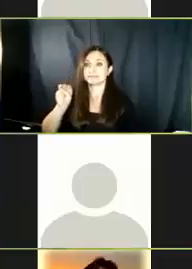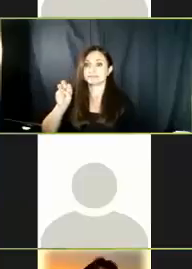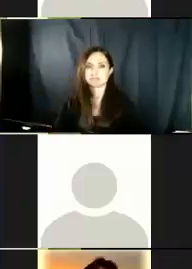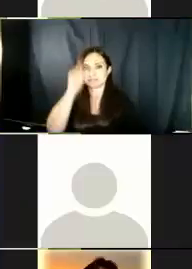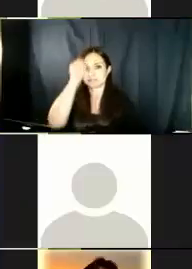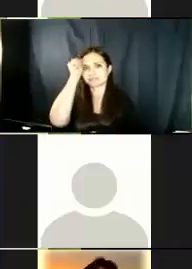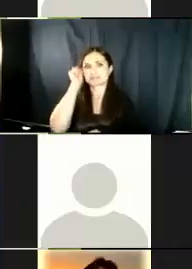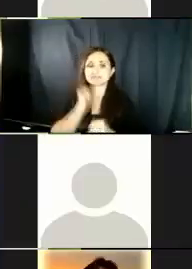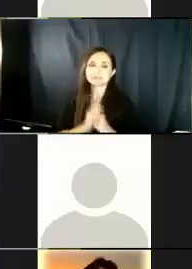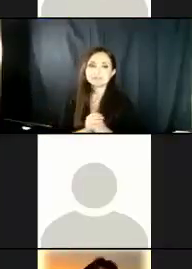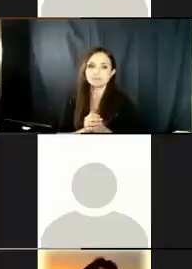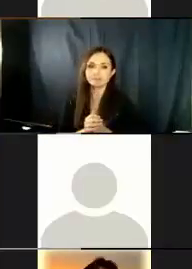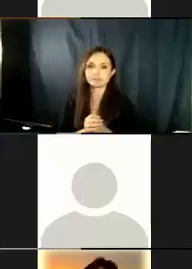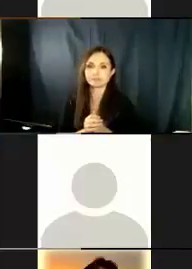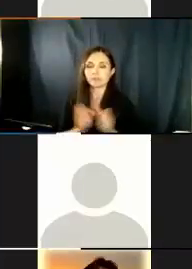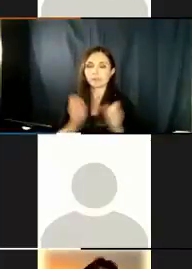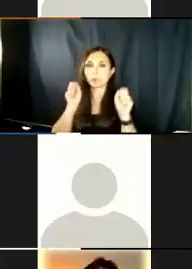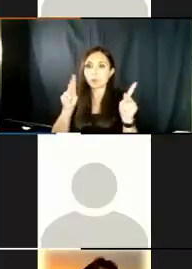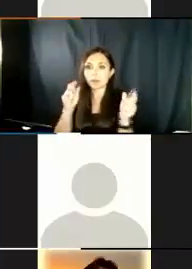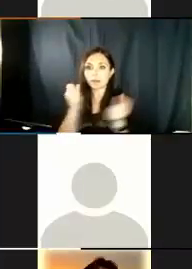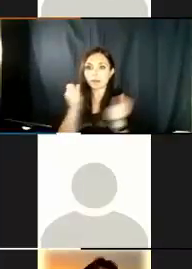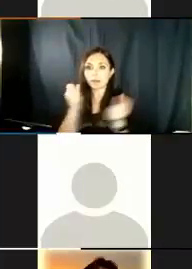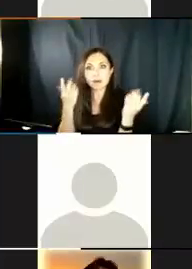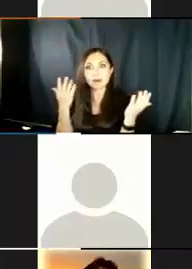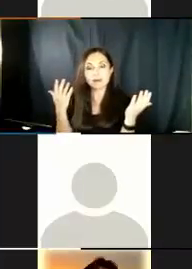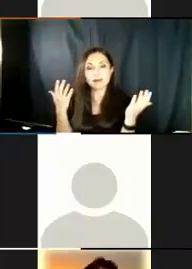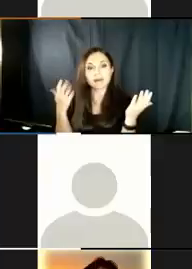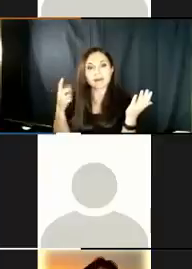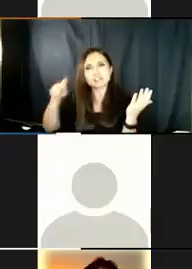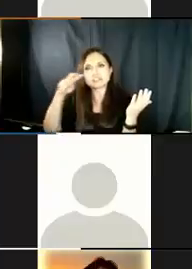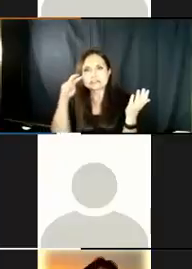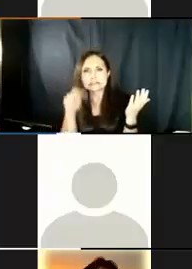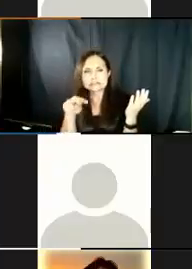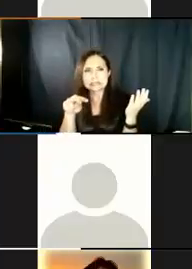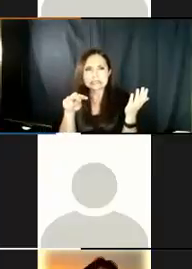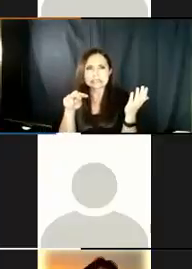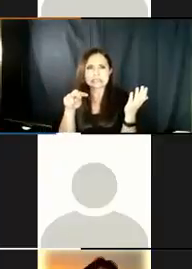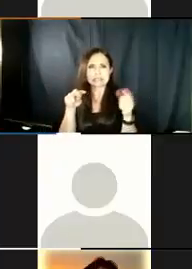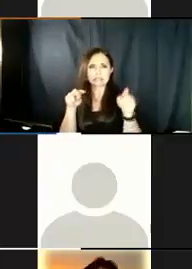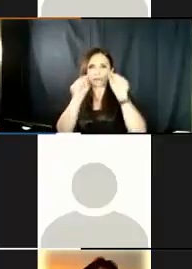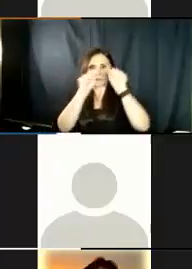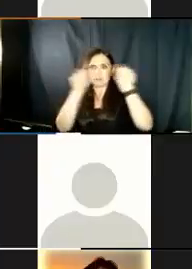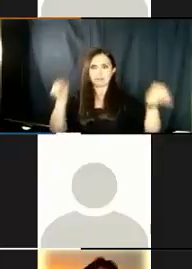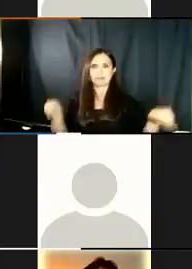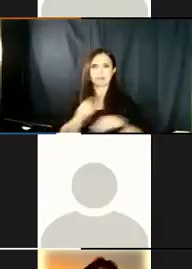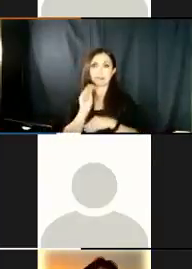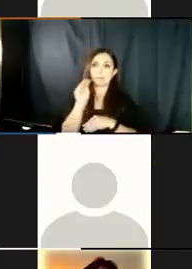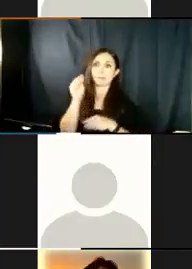Summer Alcauter: everyone should see that "Put students in the driver's seat of their learning experience." On their screen.